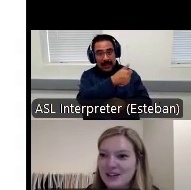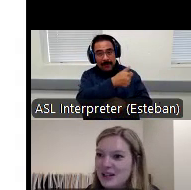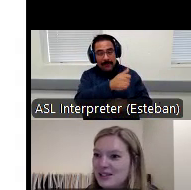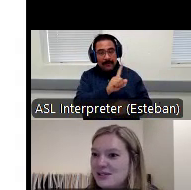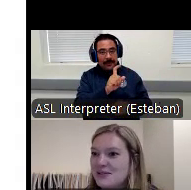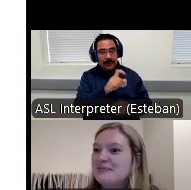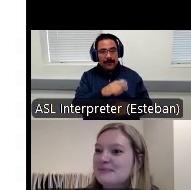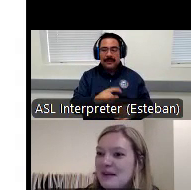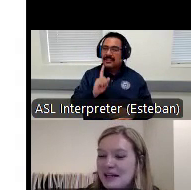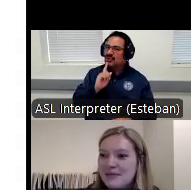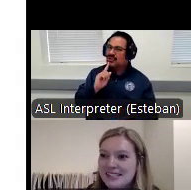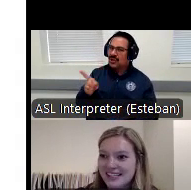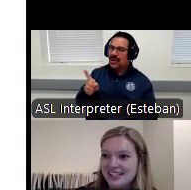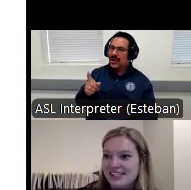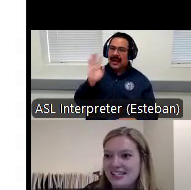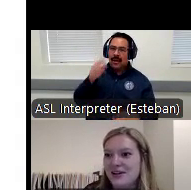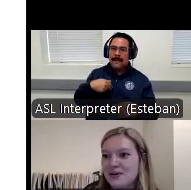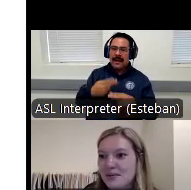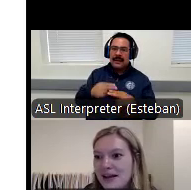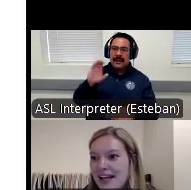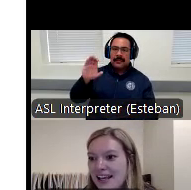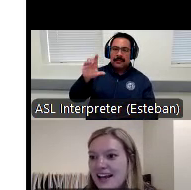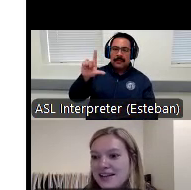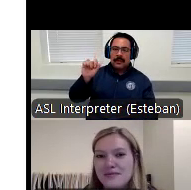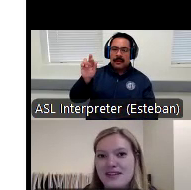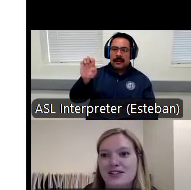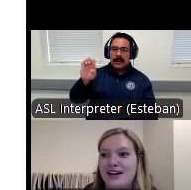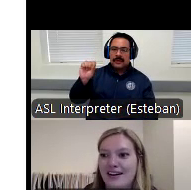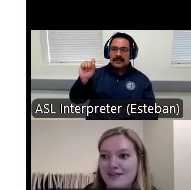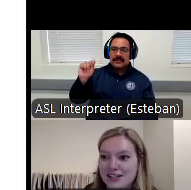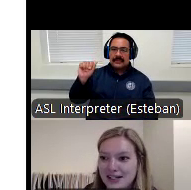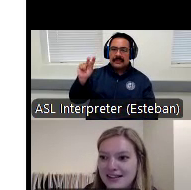Sure. My name is Clare Stanhope and I am the Training Officer at the